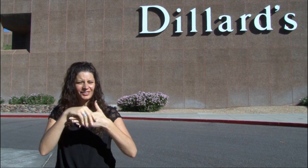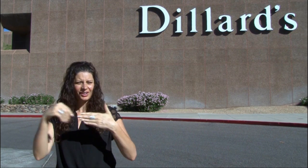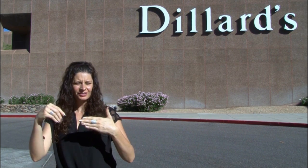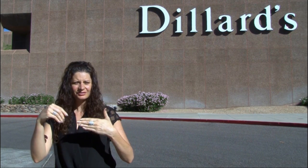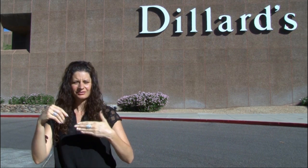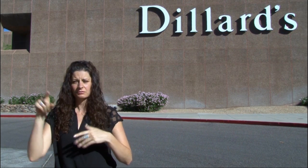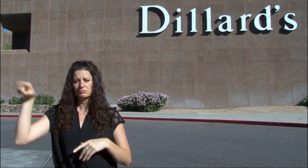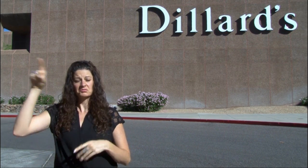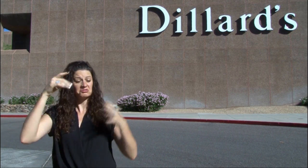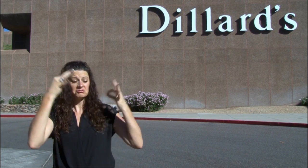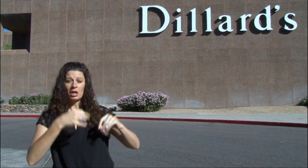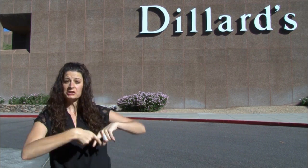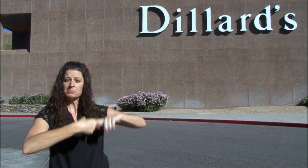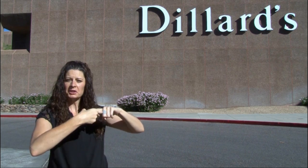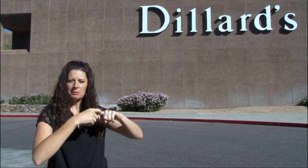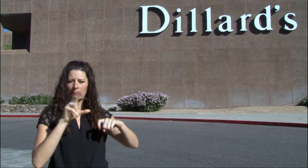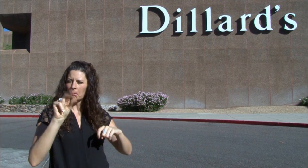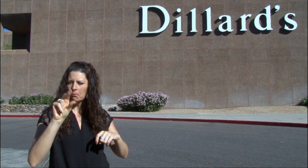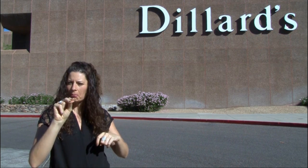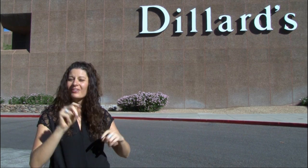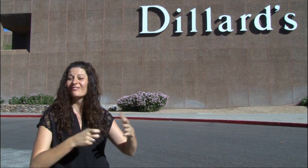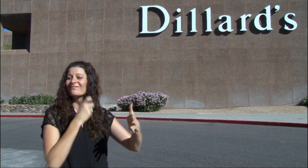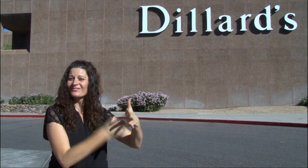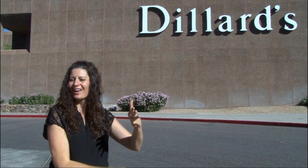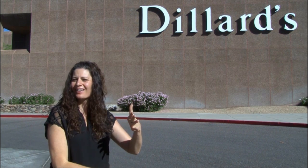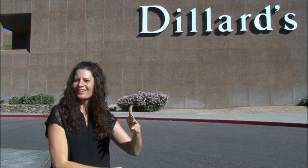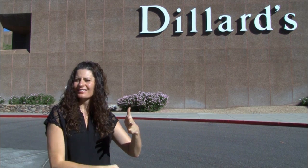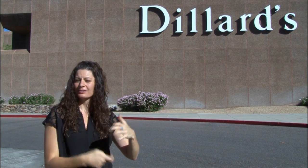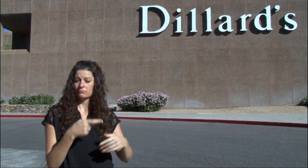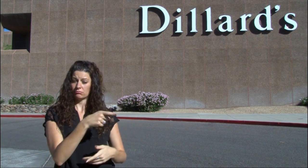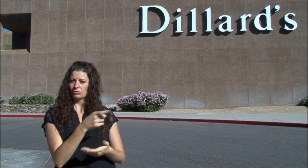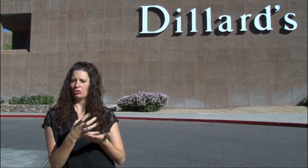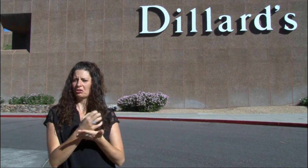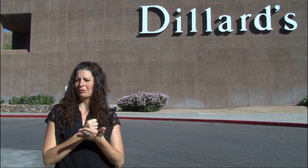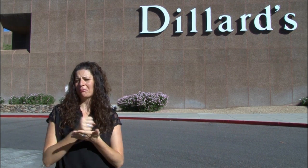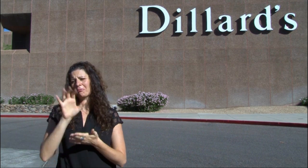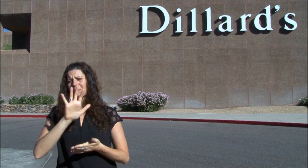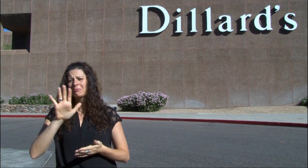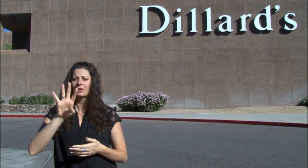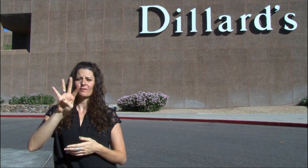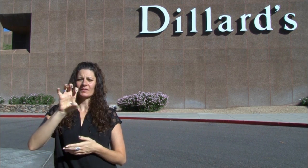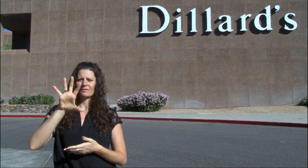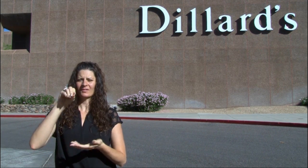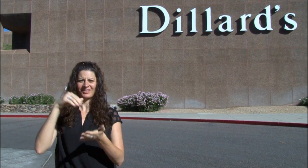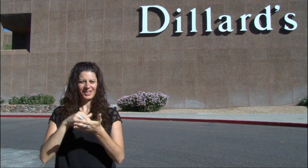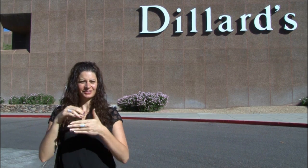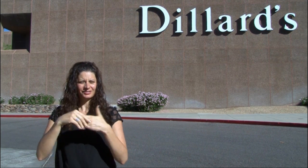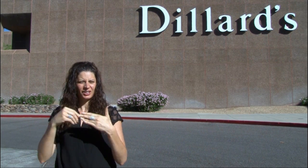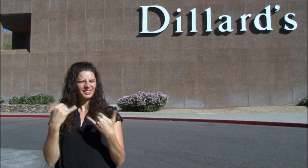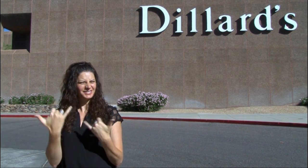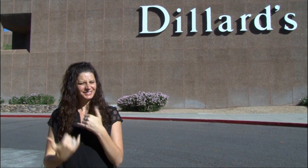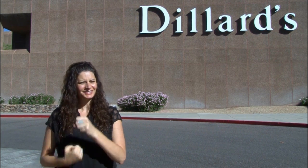him but not suspend him. Randle was schedule to earn around $450,000 this year.